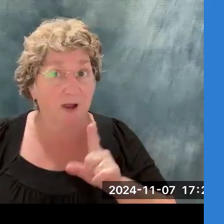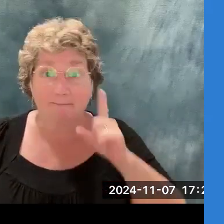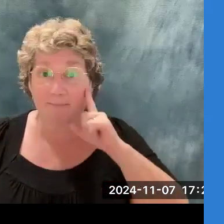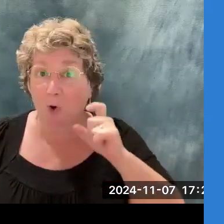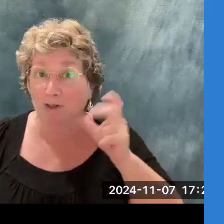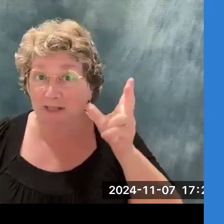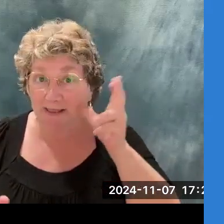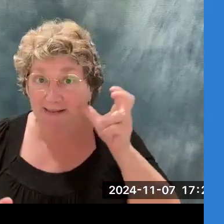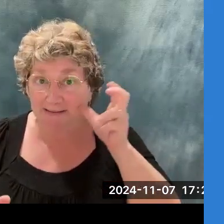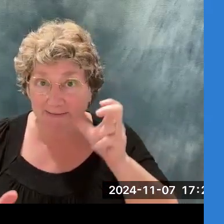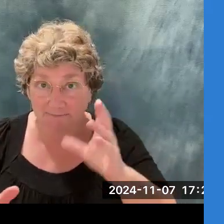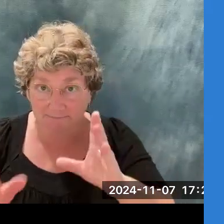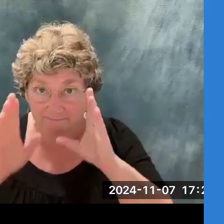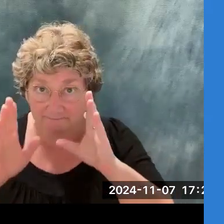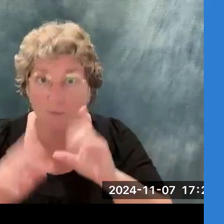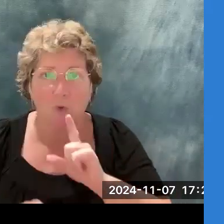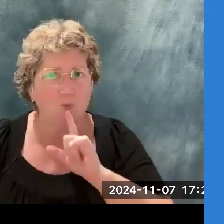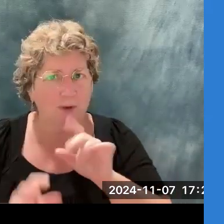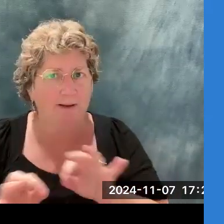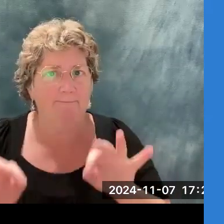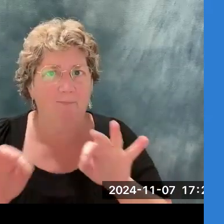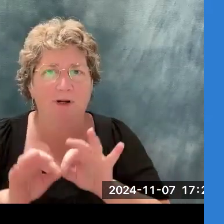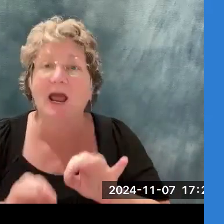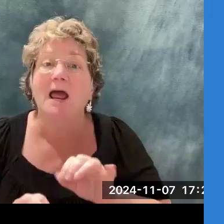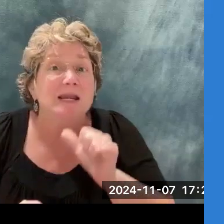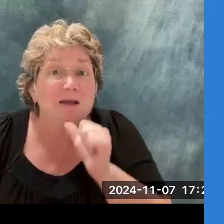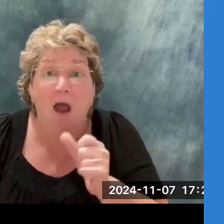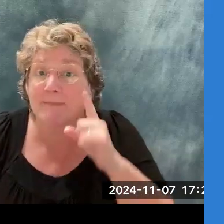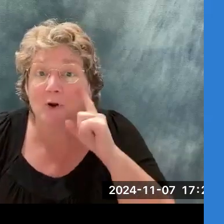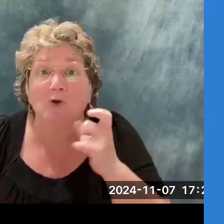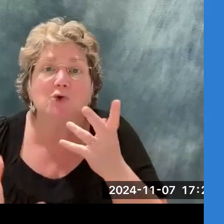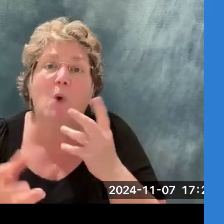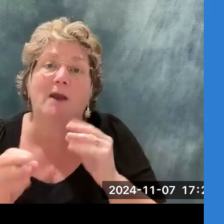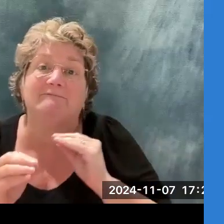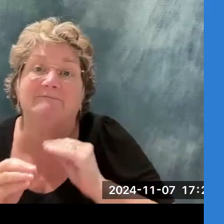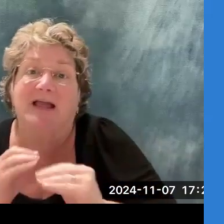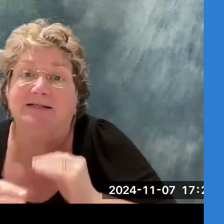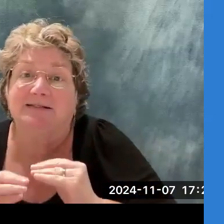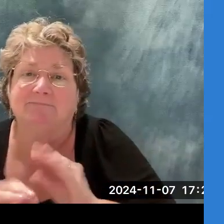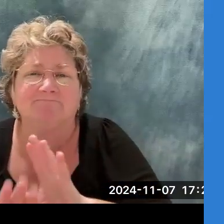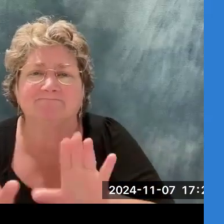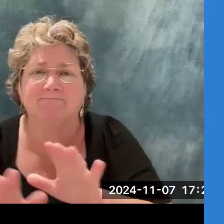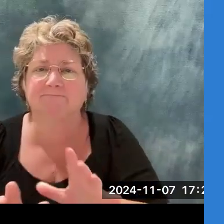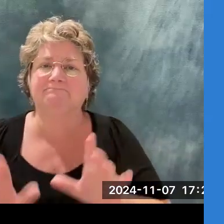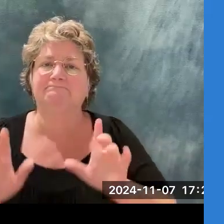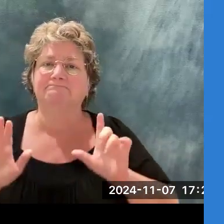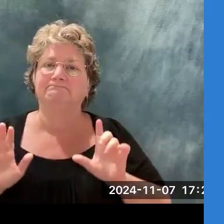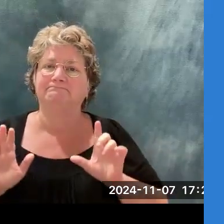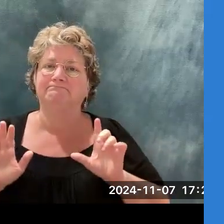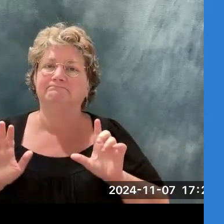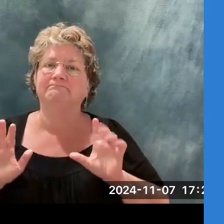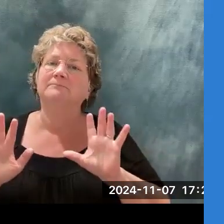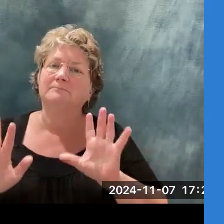And not listening to fix something, right, but being available and present to listen and hear what's happening.